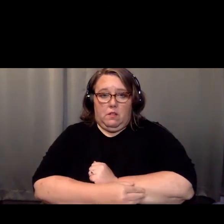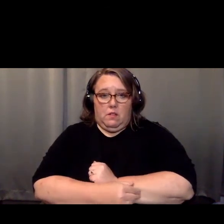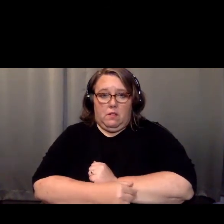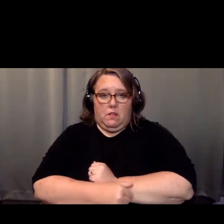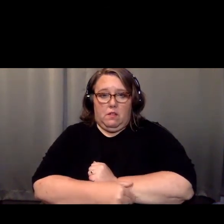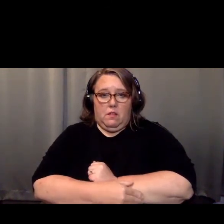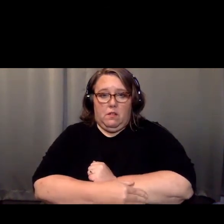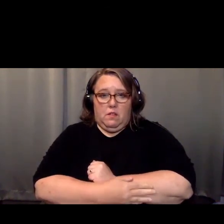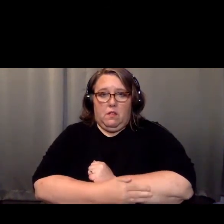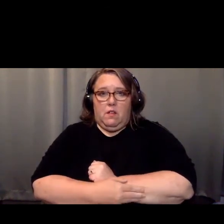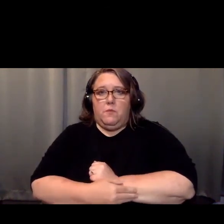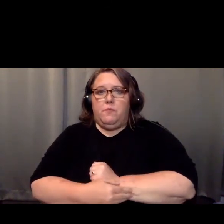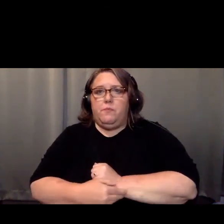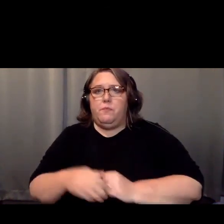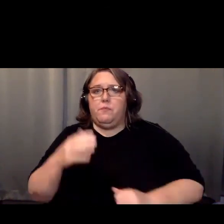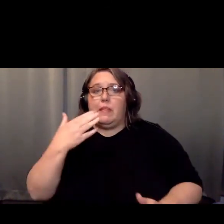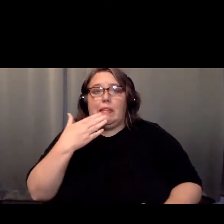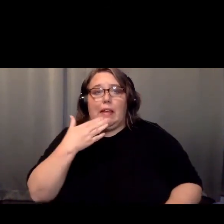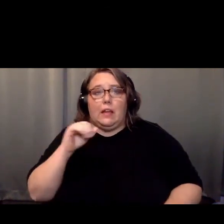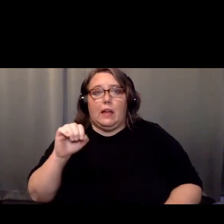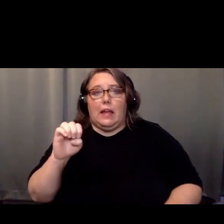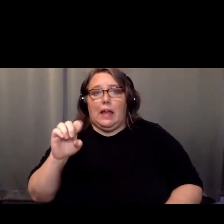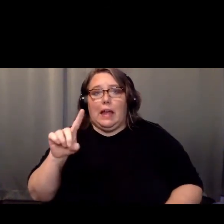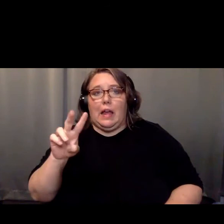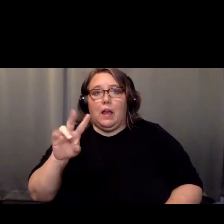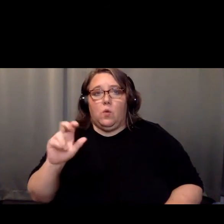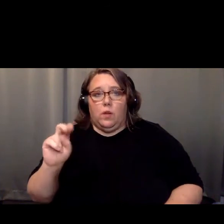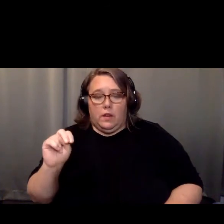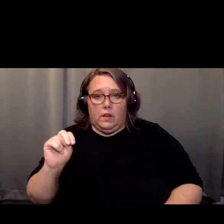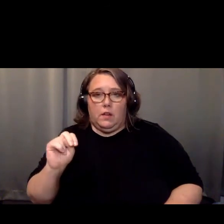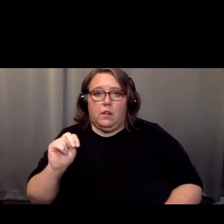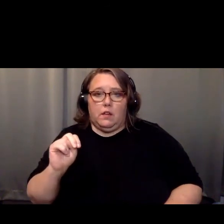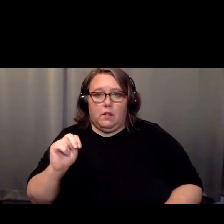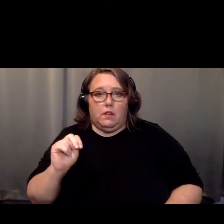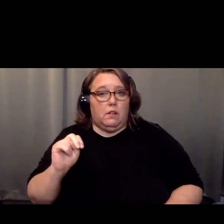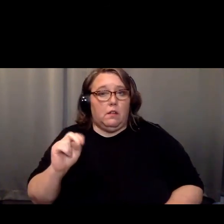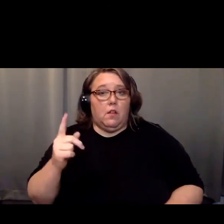[Angelica] Thank you, Edwin and feel free to ask any questions on the chat